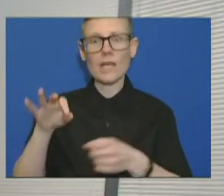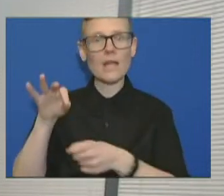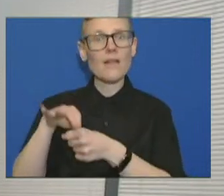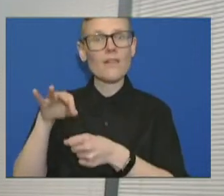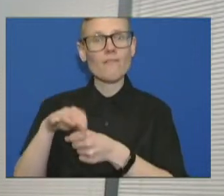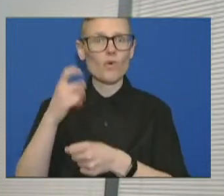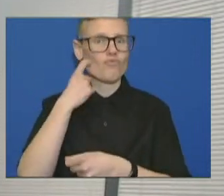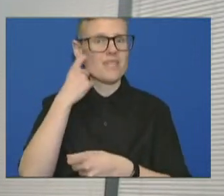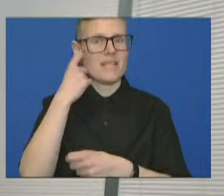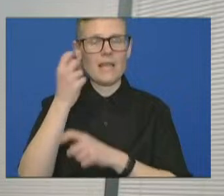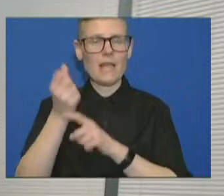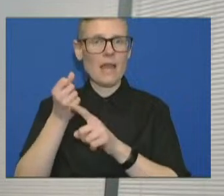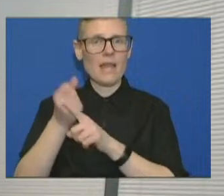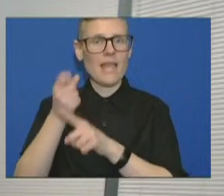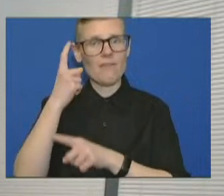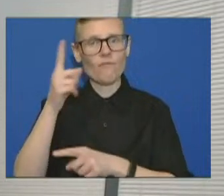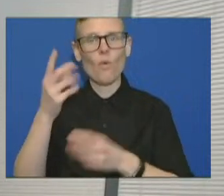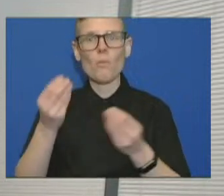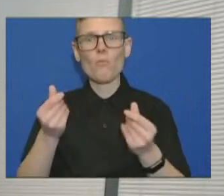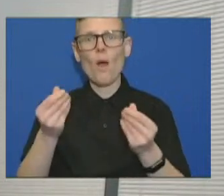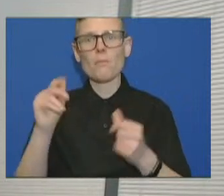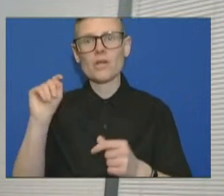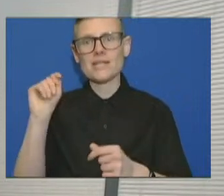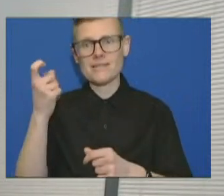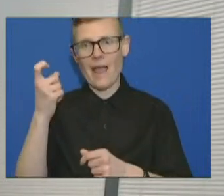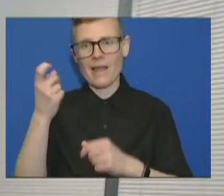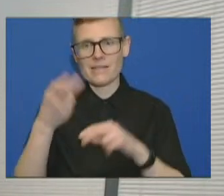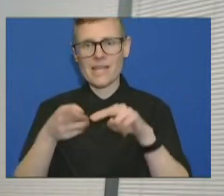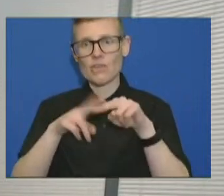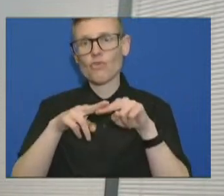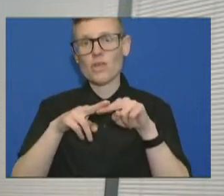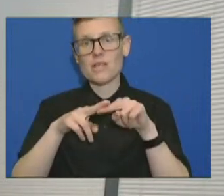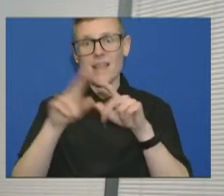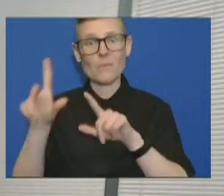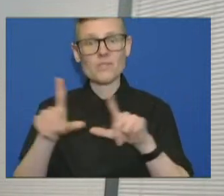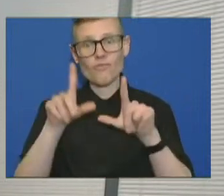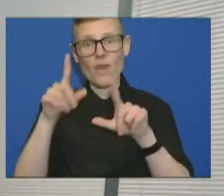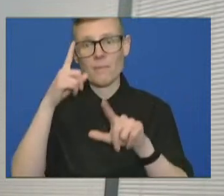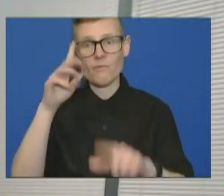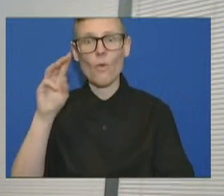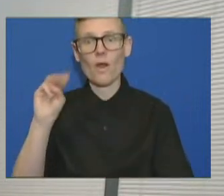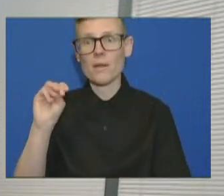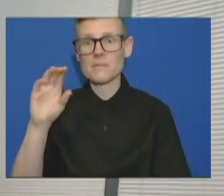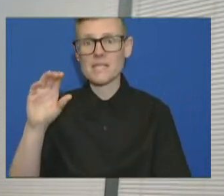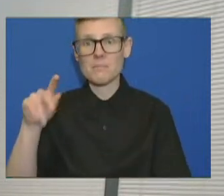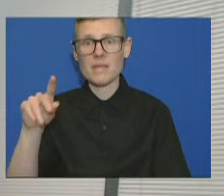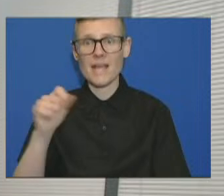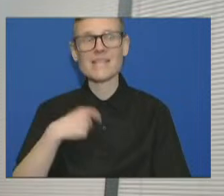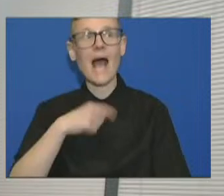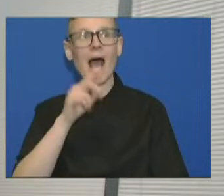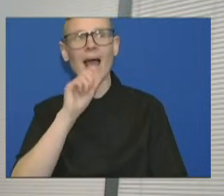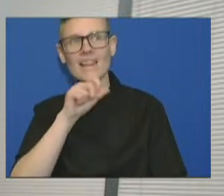and where it goes. Absolutely. The voters just got a hit for a